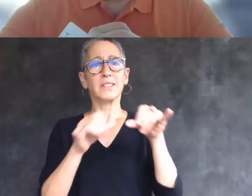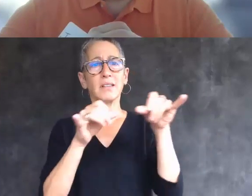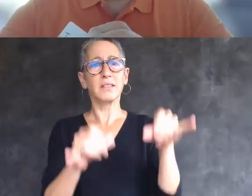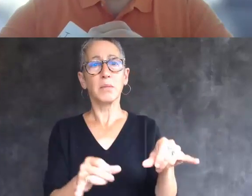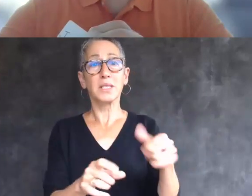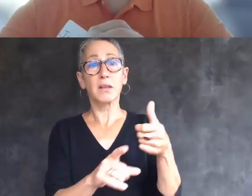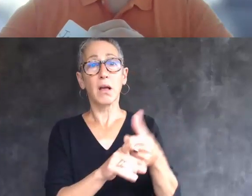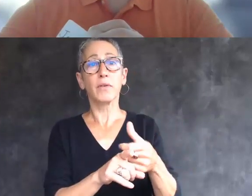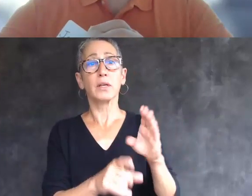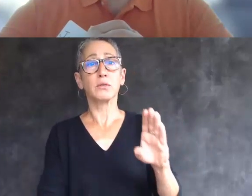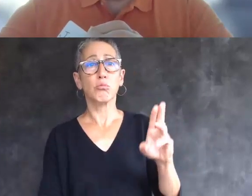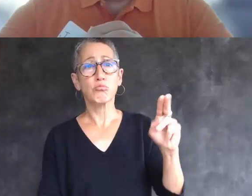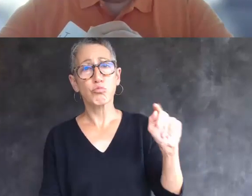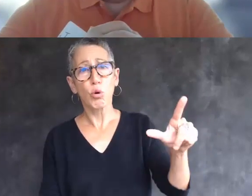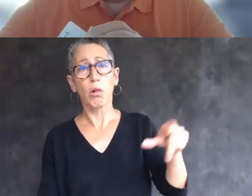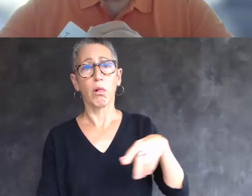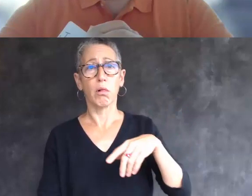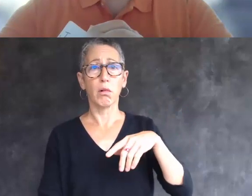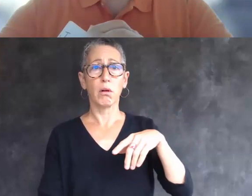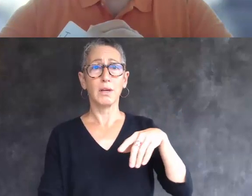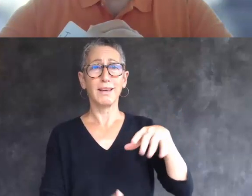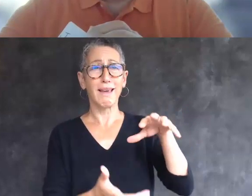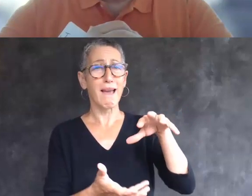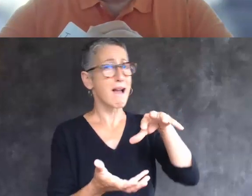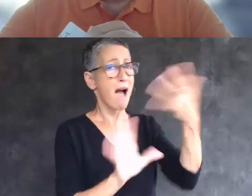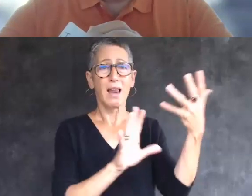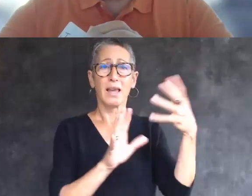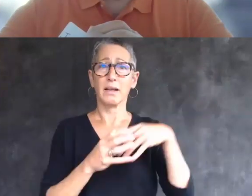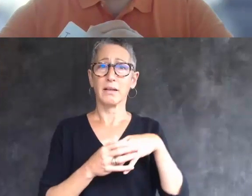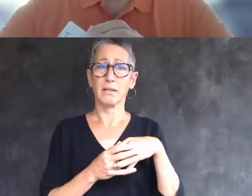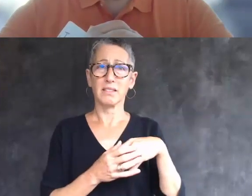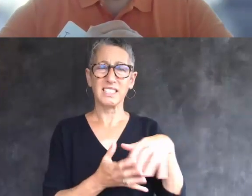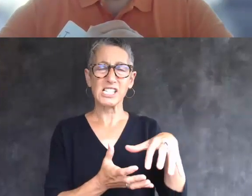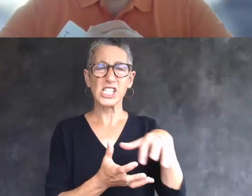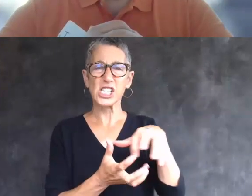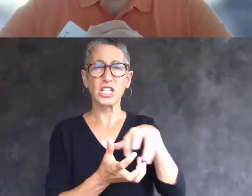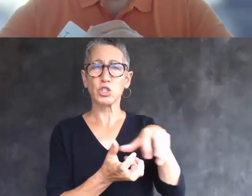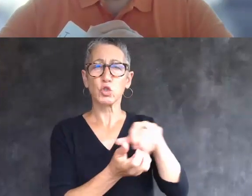that is ravaging. And so as long as we're trying to fight